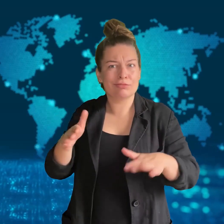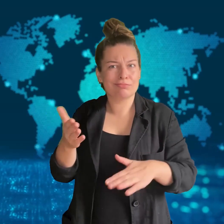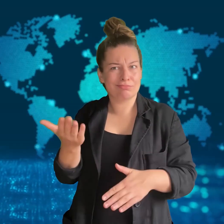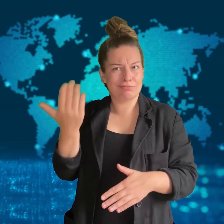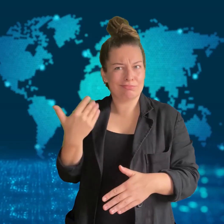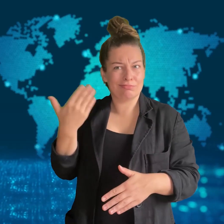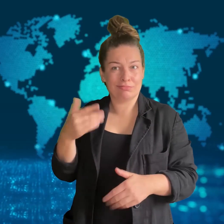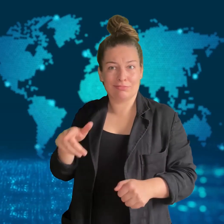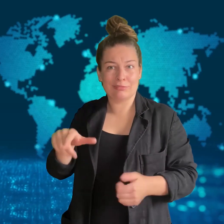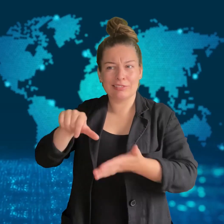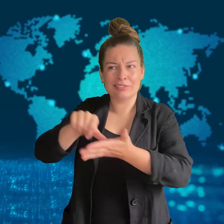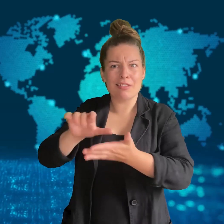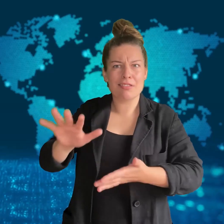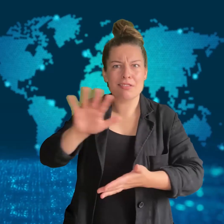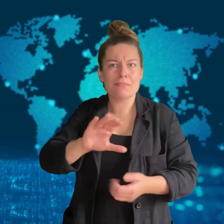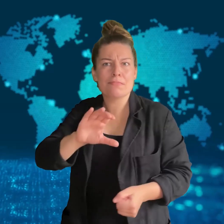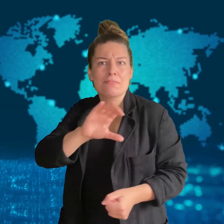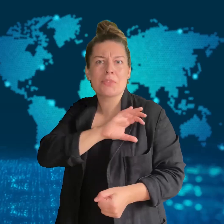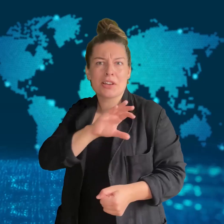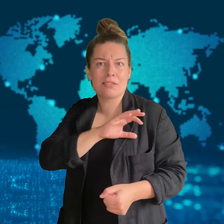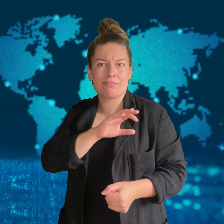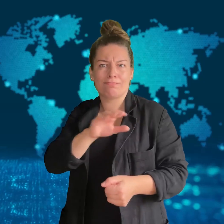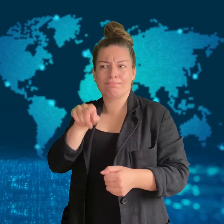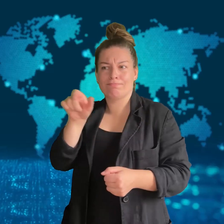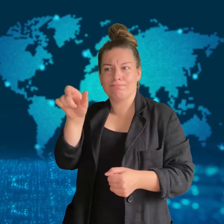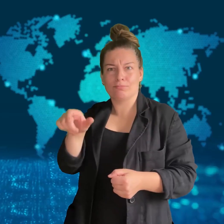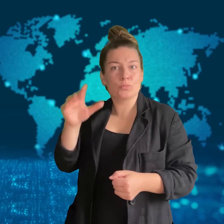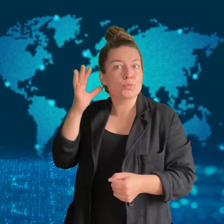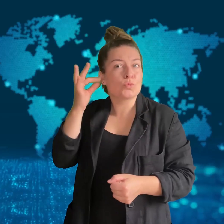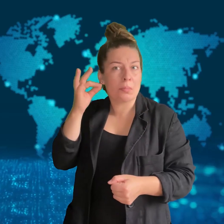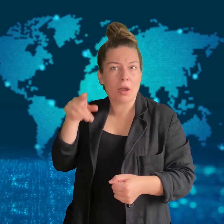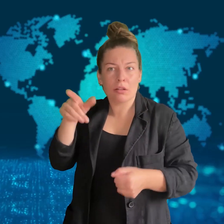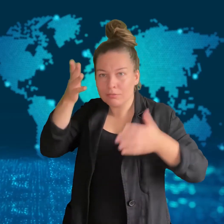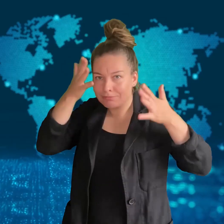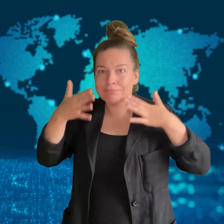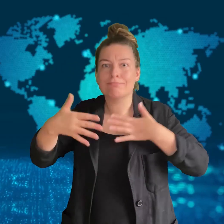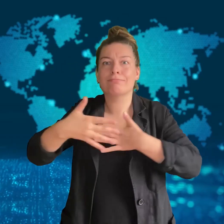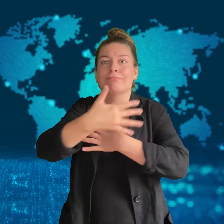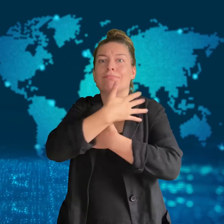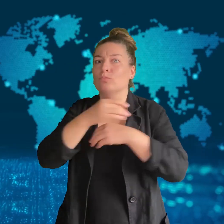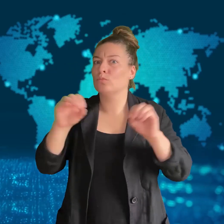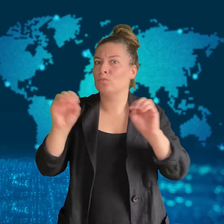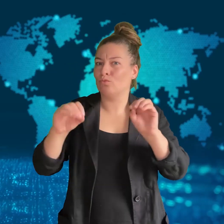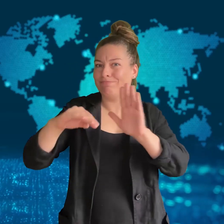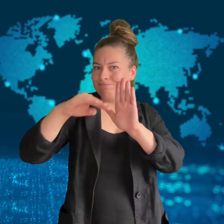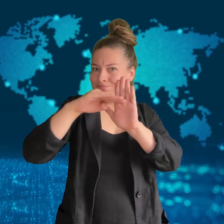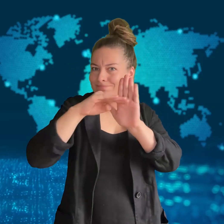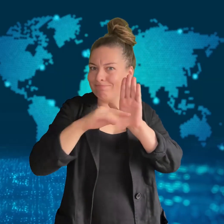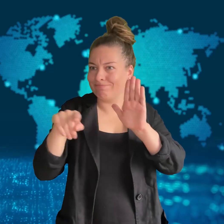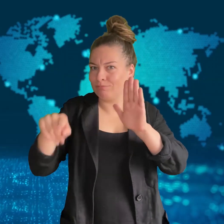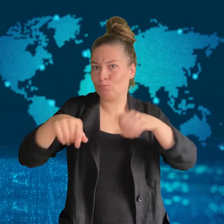been taken into custody by the country's morality police.